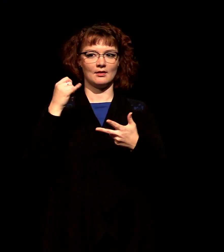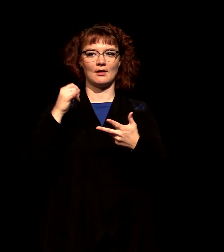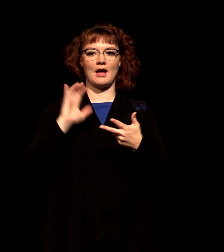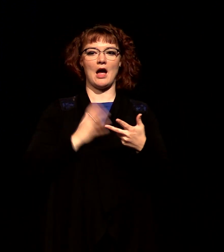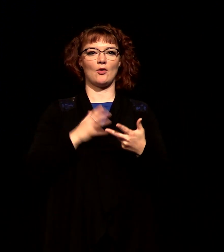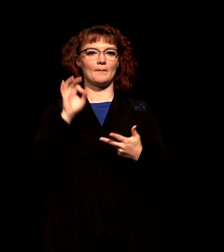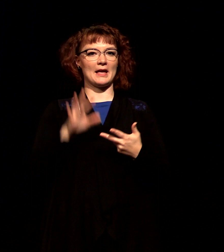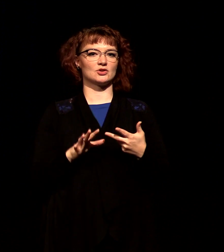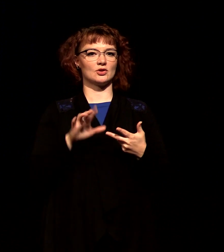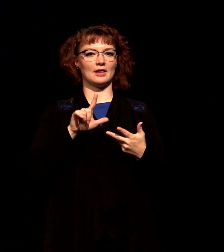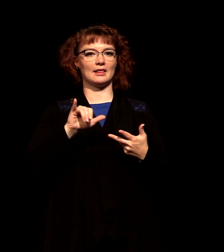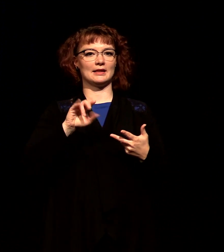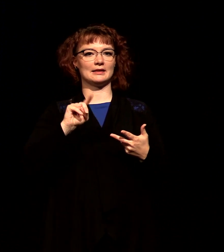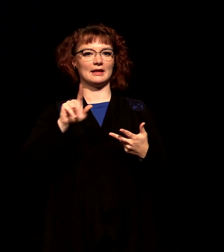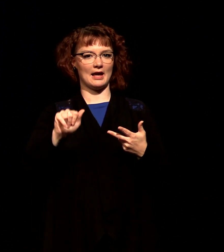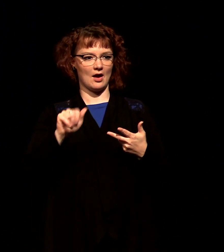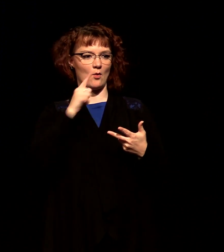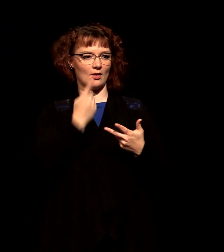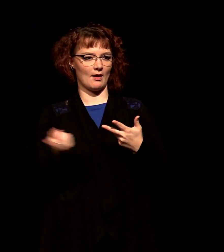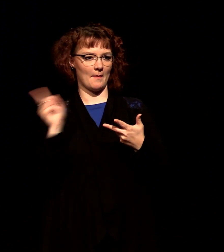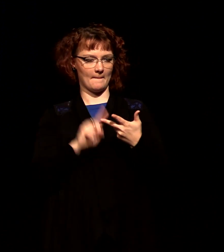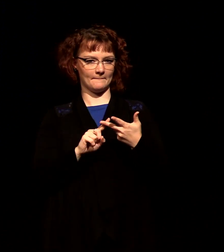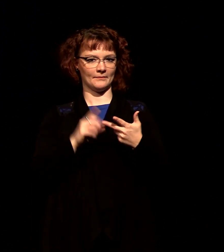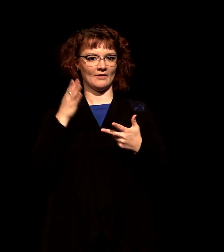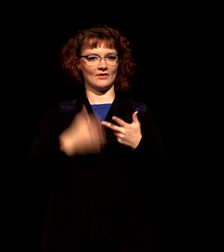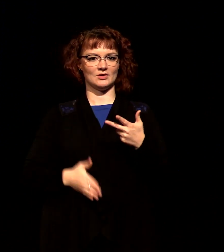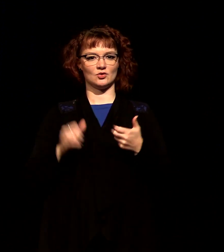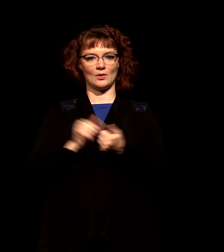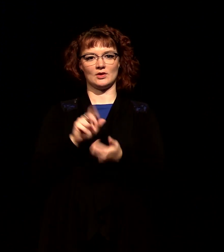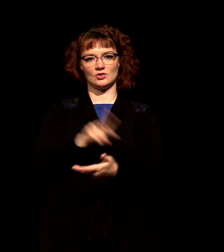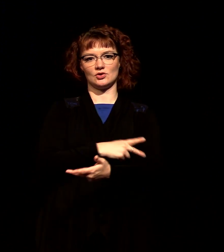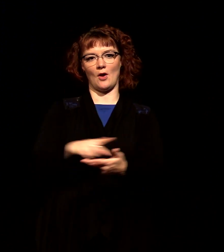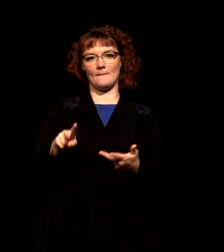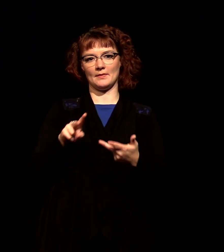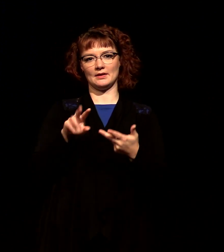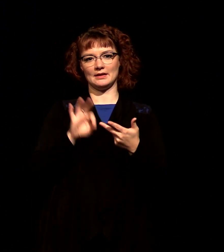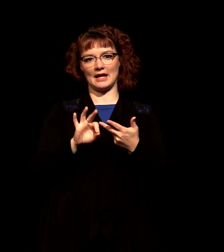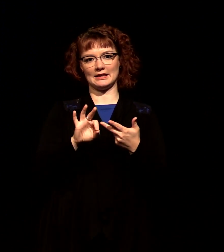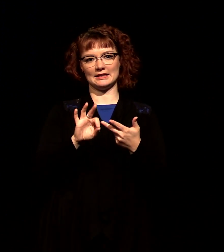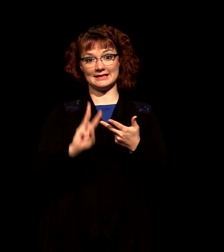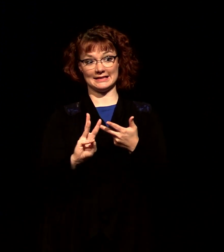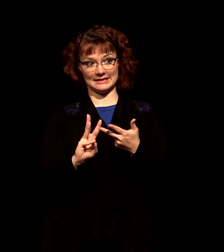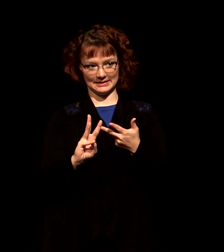pastors, Linda is going to come up and finish up with Psalm 96,